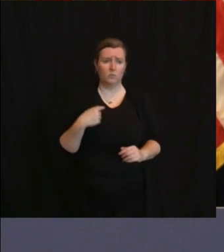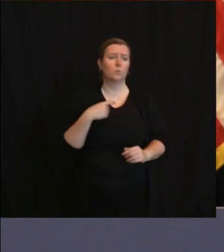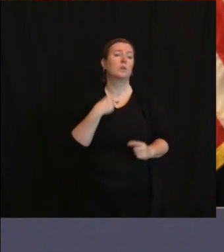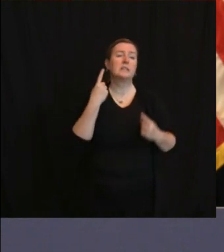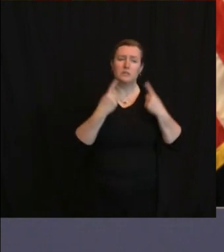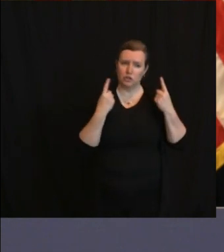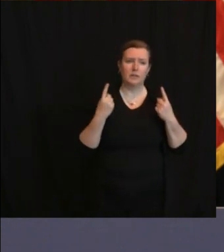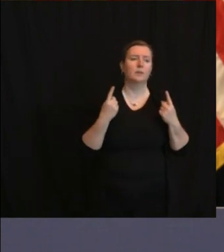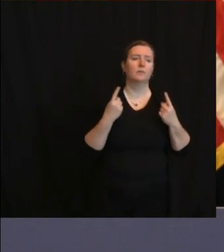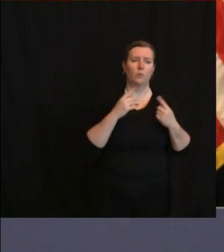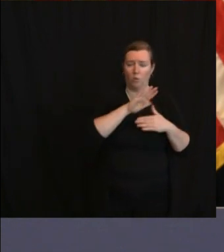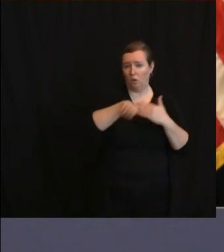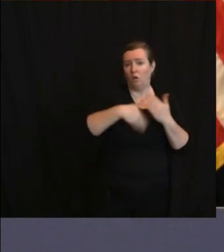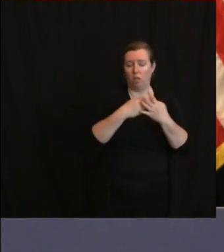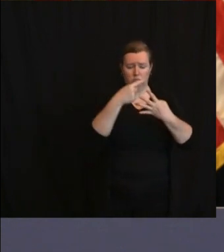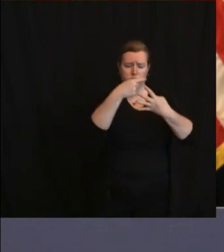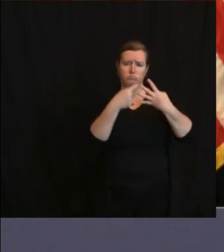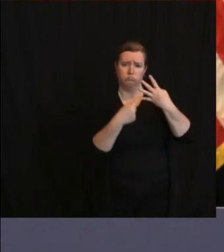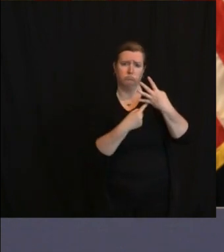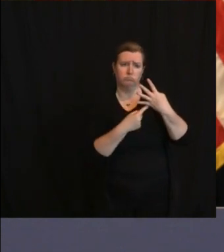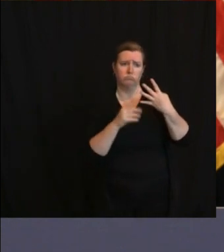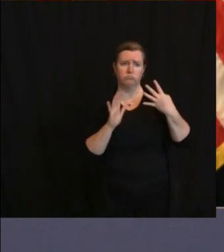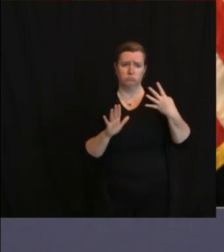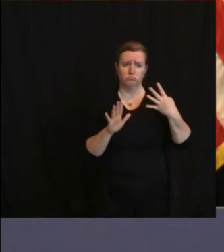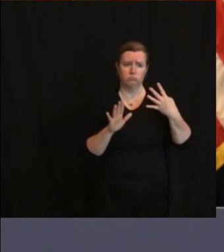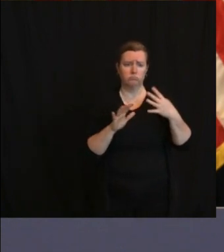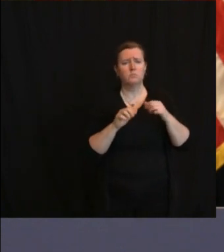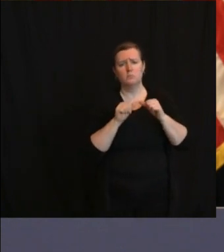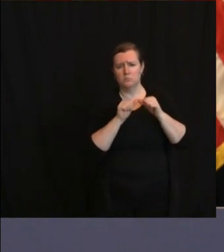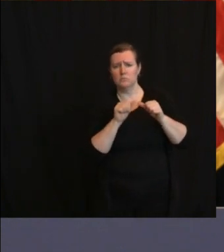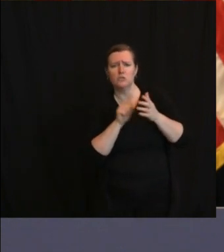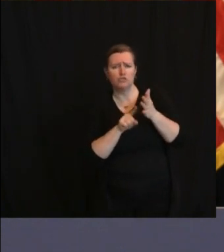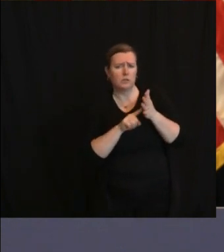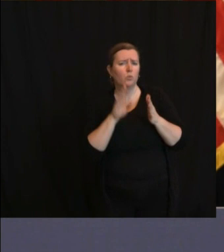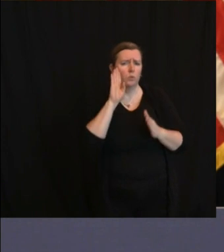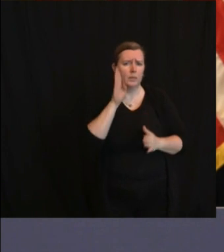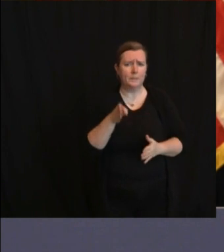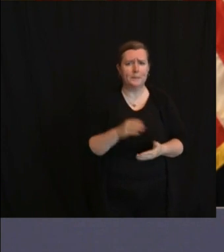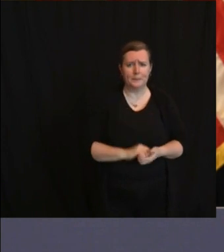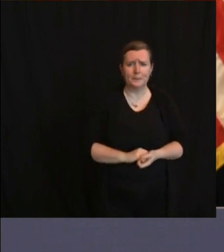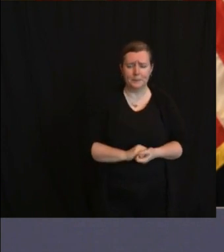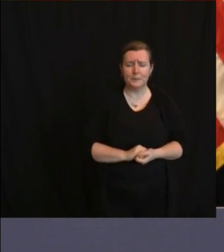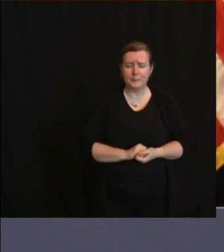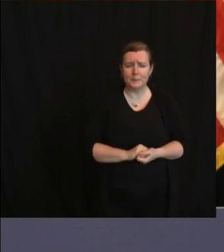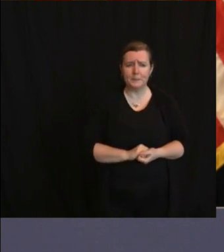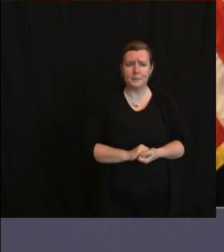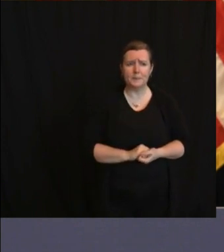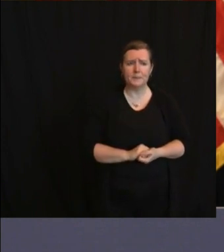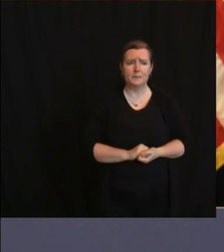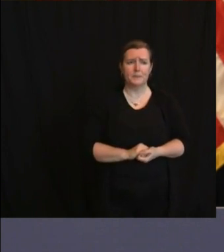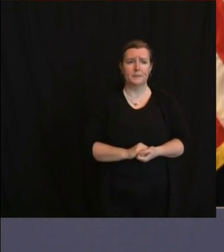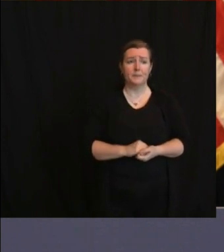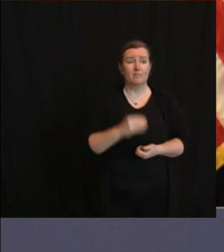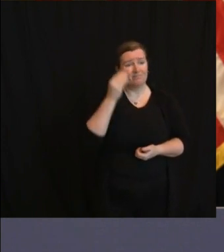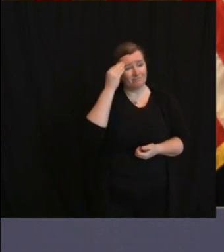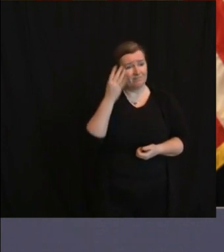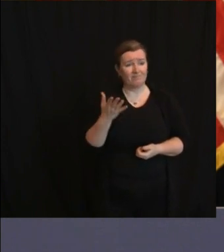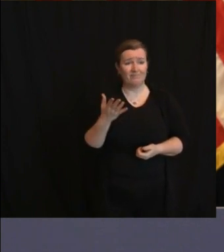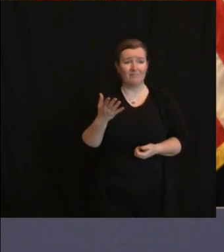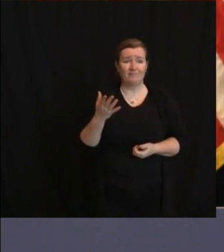PARKS AND TOWN PARKS. AND YOU SHOULD ASSUME THAT THOSE ARE ALL CONSIDERATIONS THAT WE ARE LOOKING AT AND HAVE BEEN AND WILL CONTINUE TO LOOK